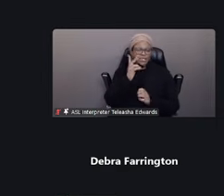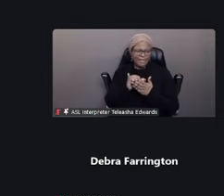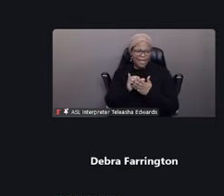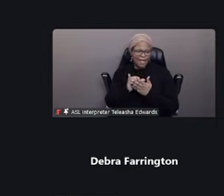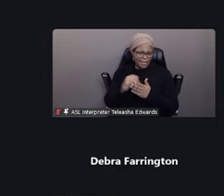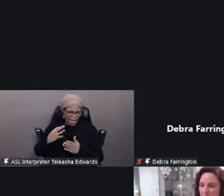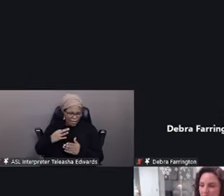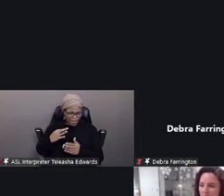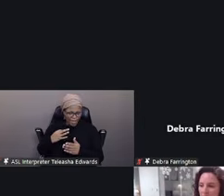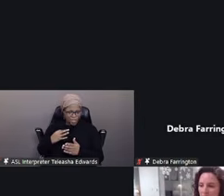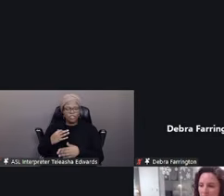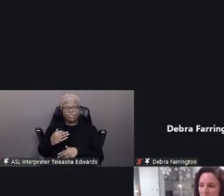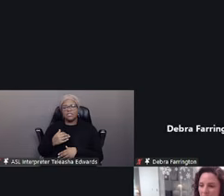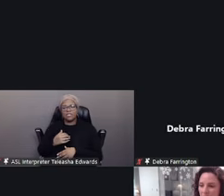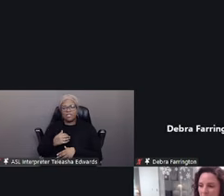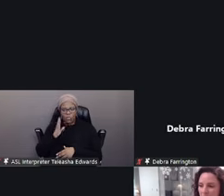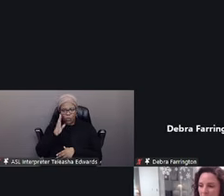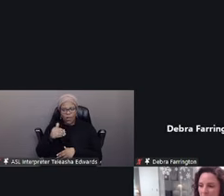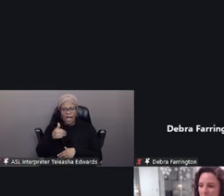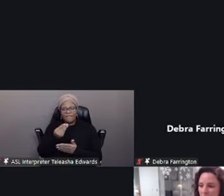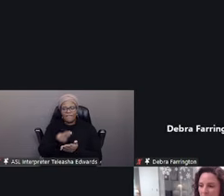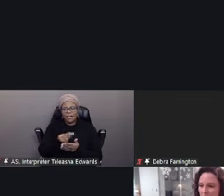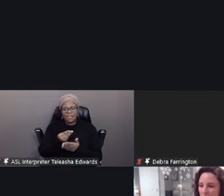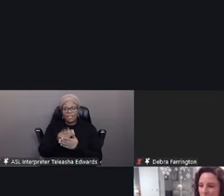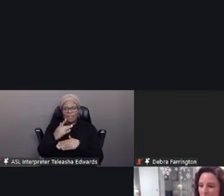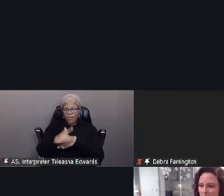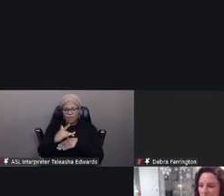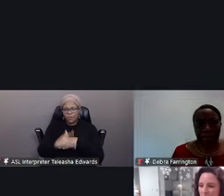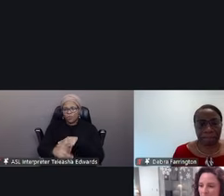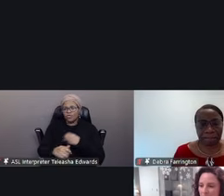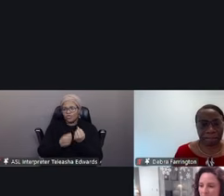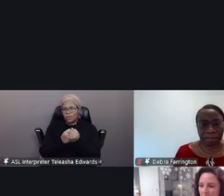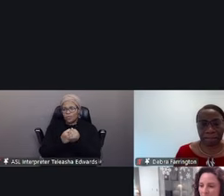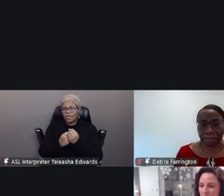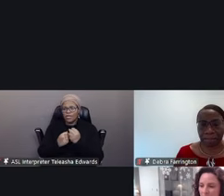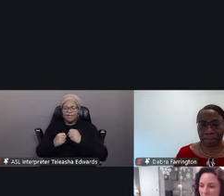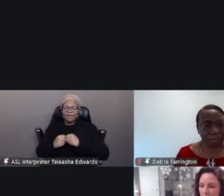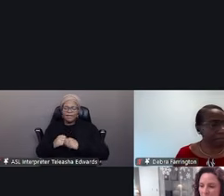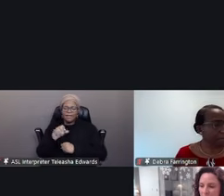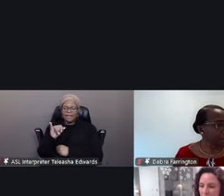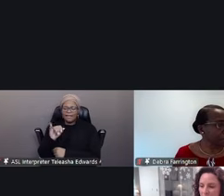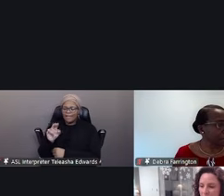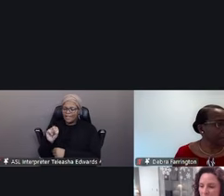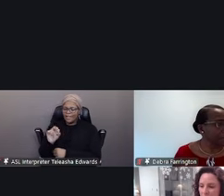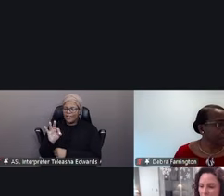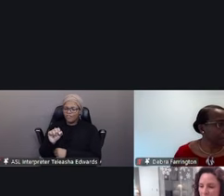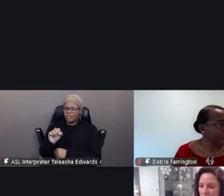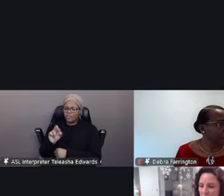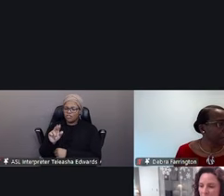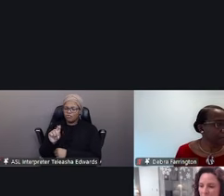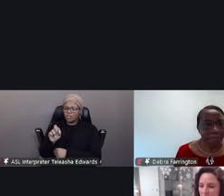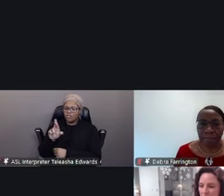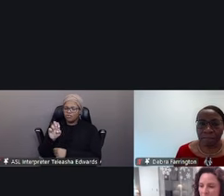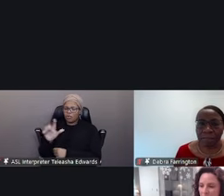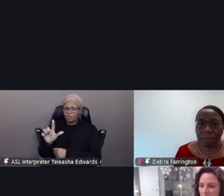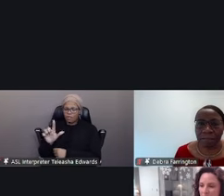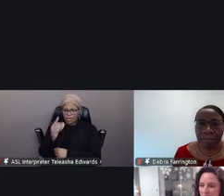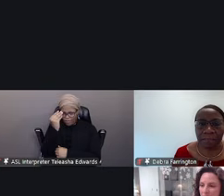are funds be available to support infrastructural enhancements for um various uh folks who provide